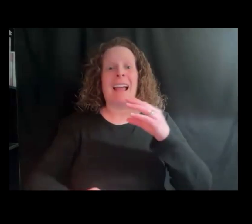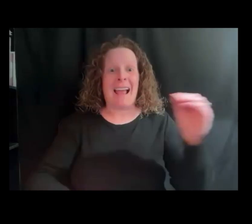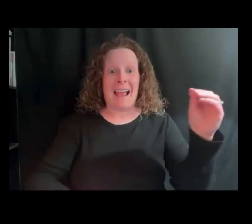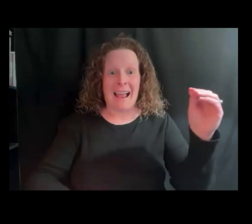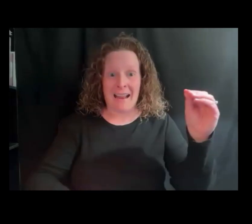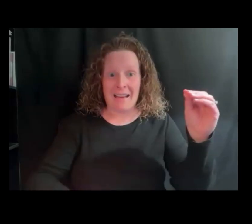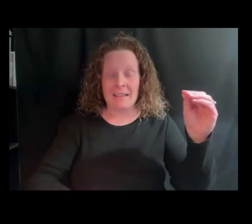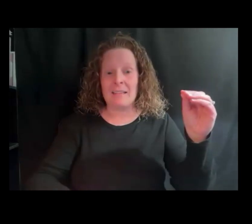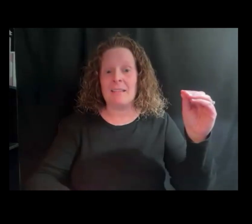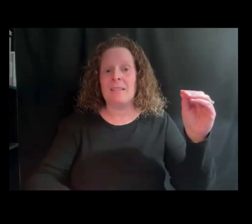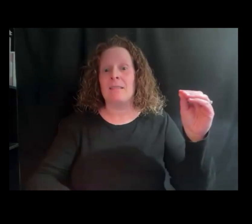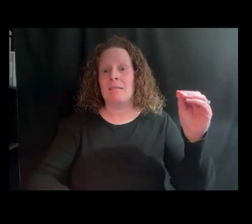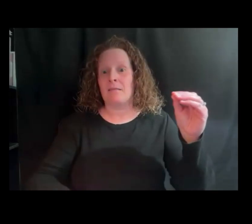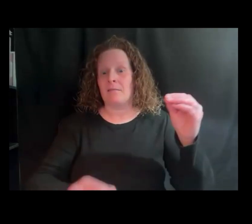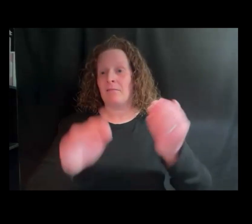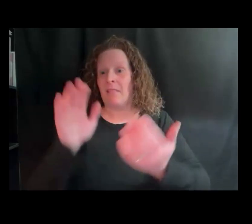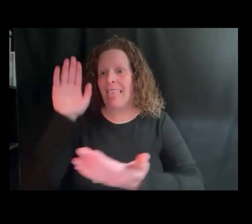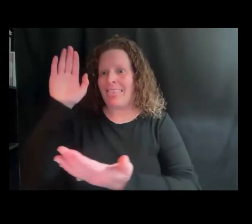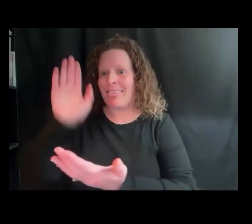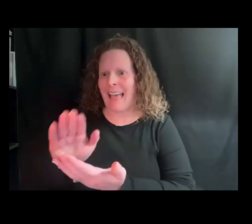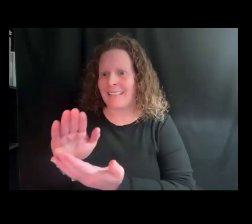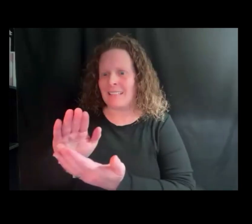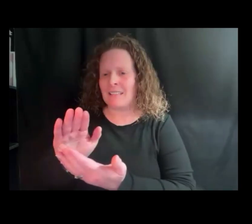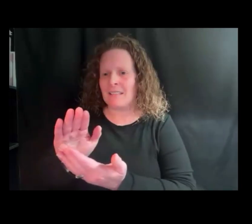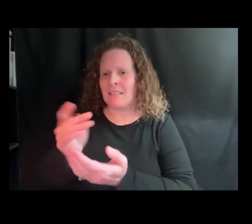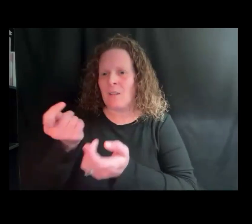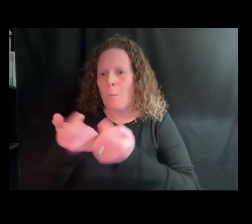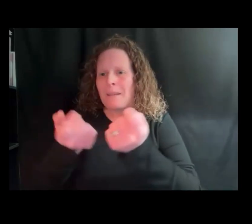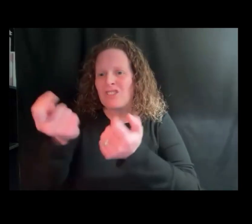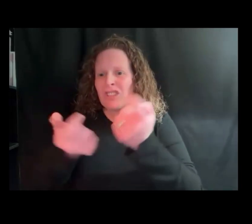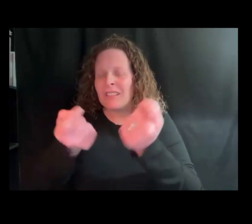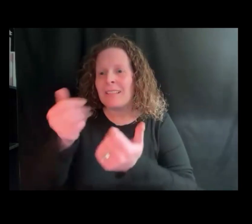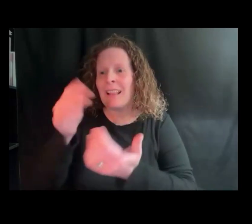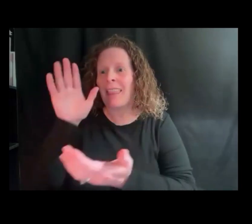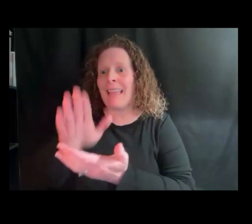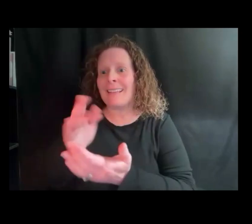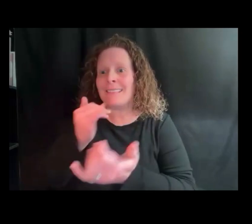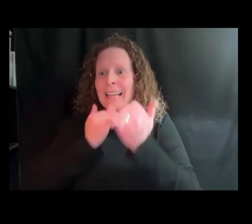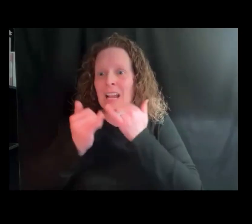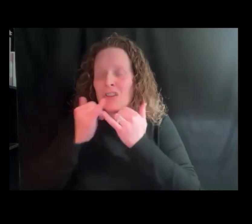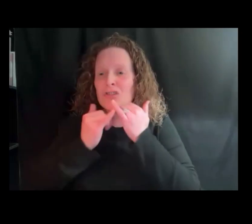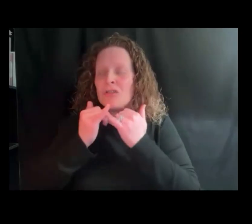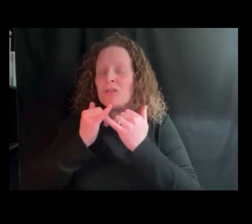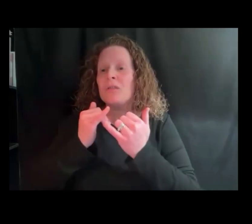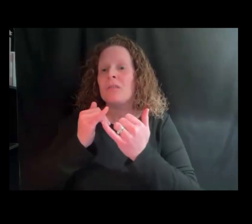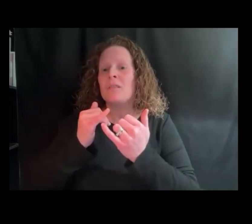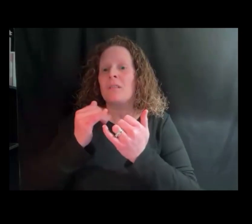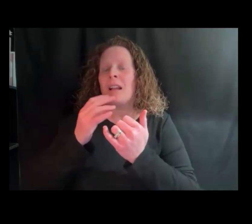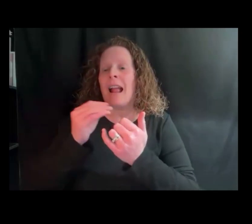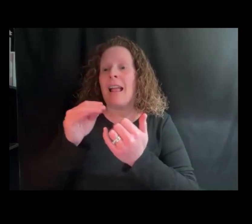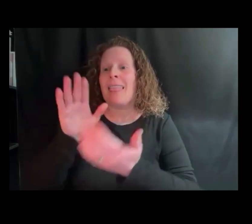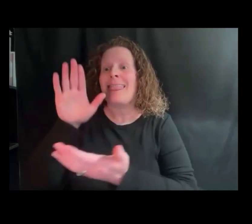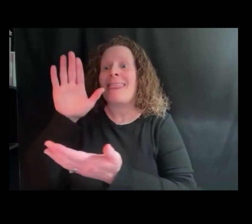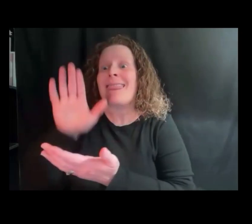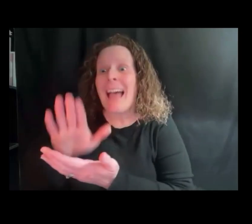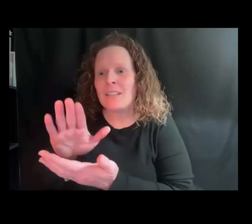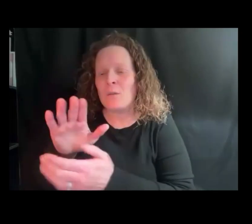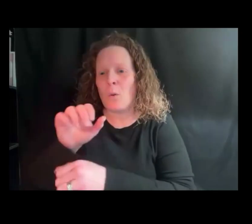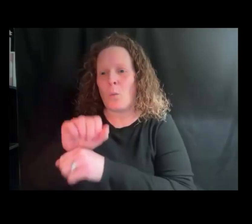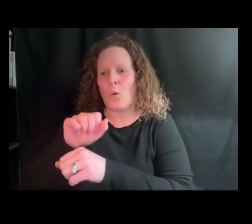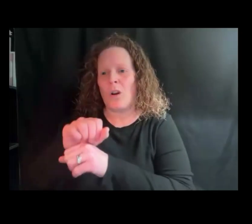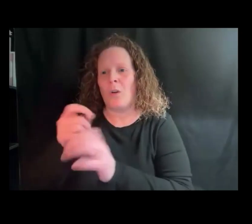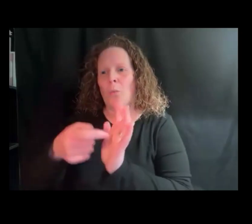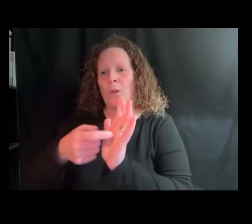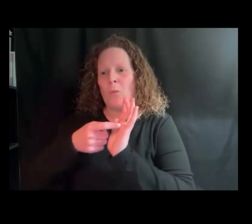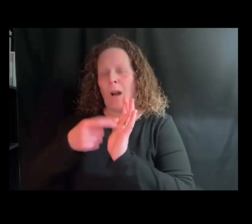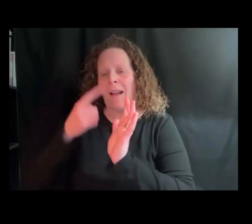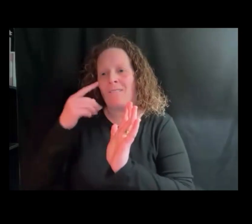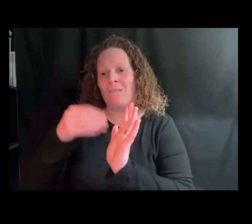Vocabulary and less omissions less errors